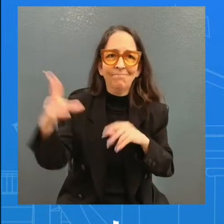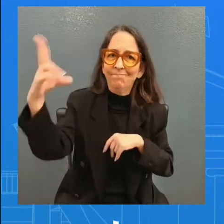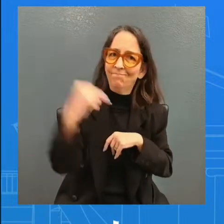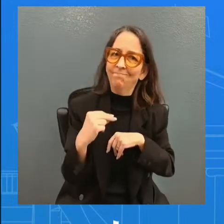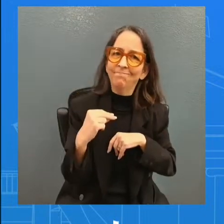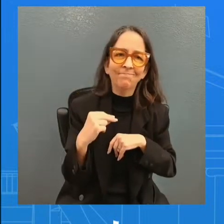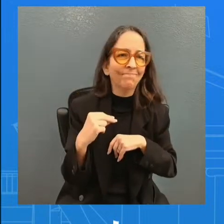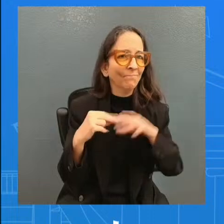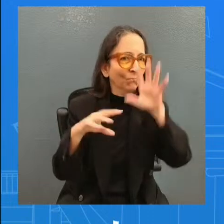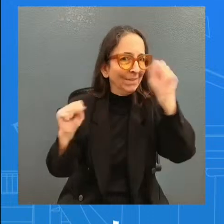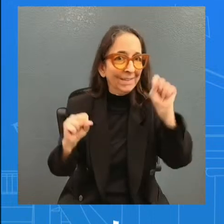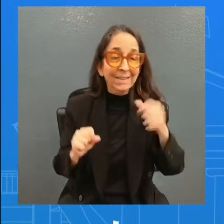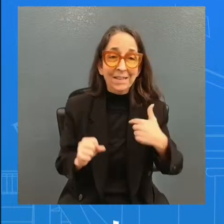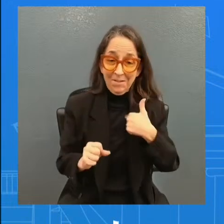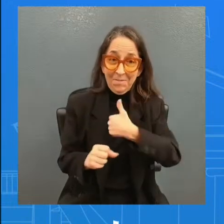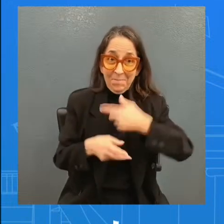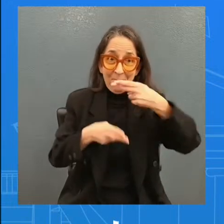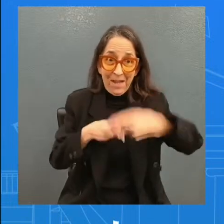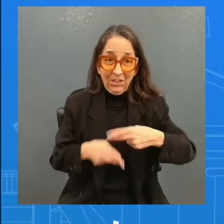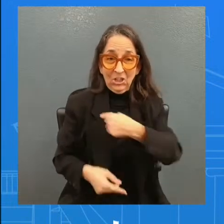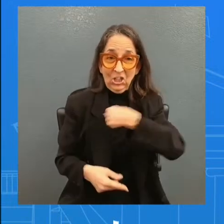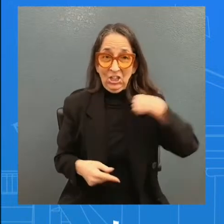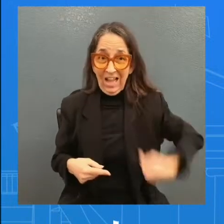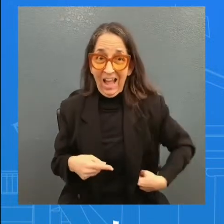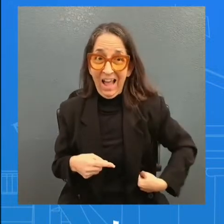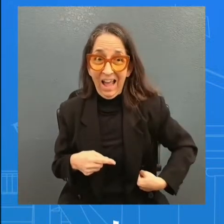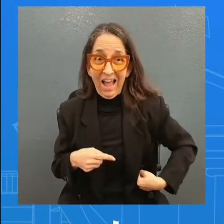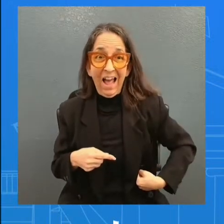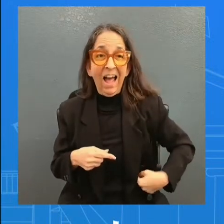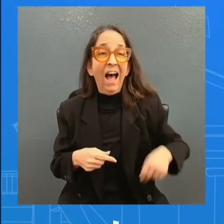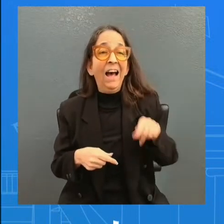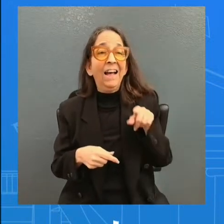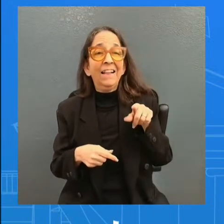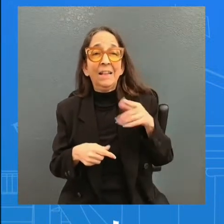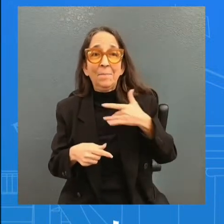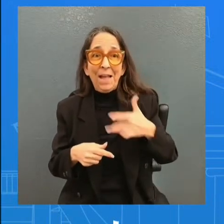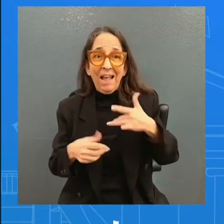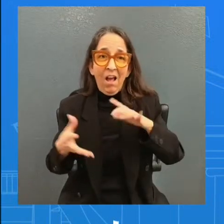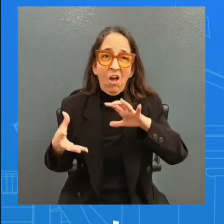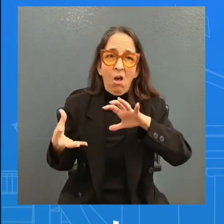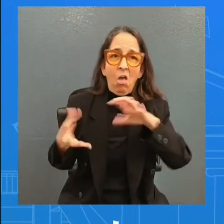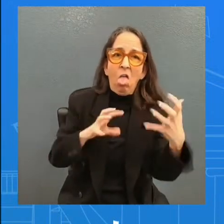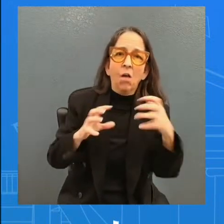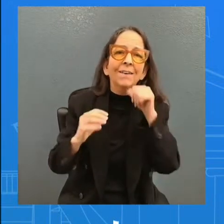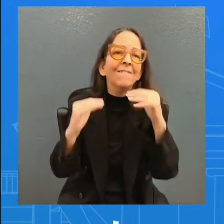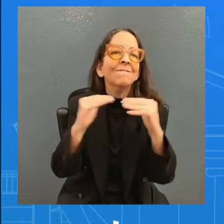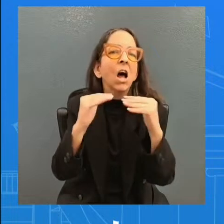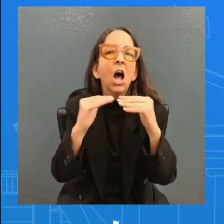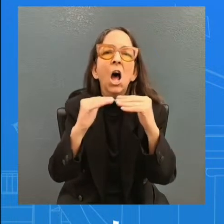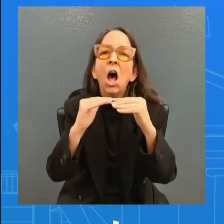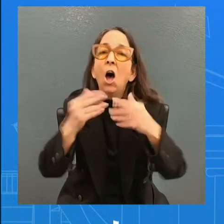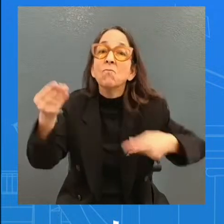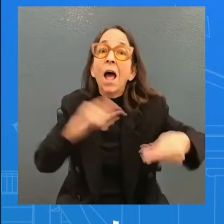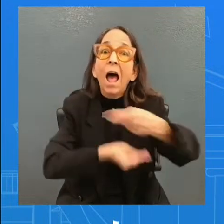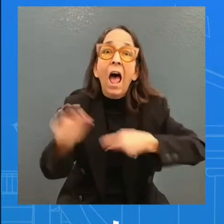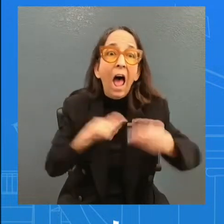the global market’s steel with -- through unfair trade practices. And so, you know, this is something